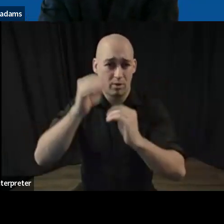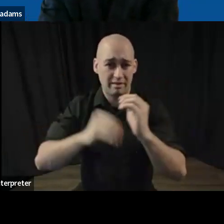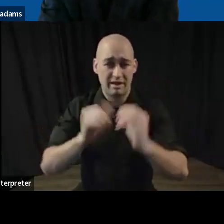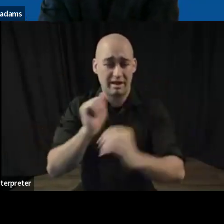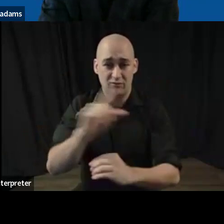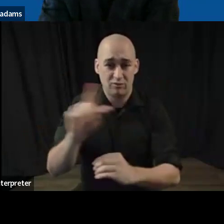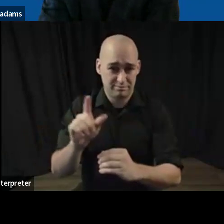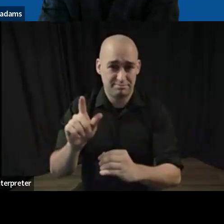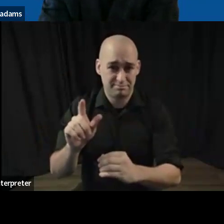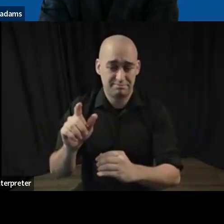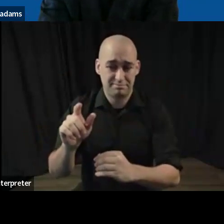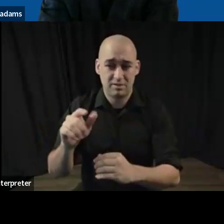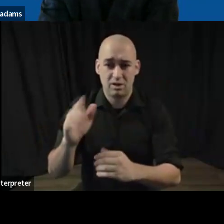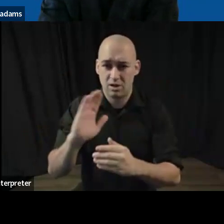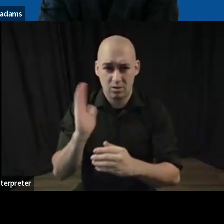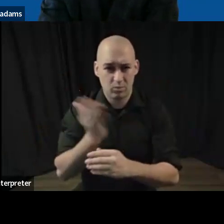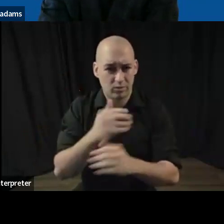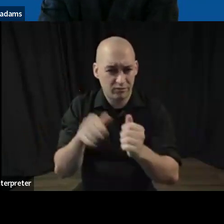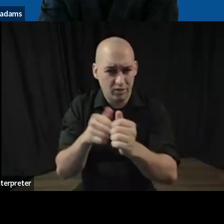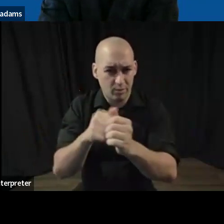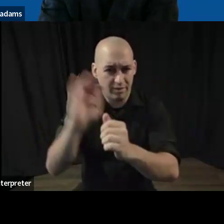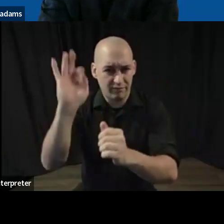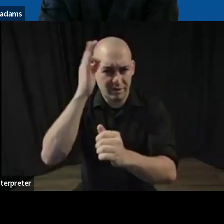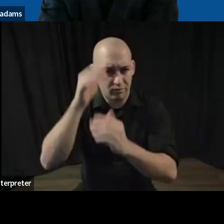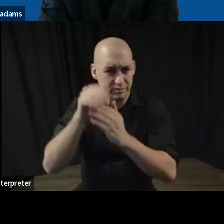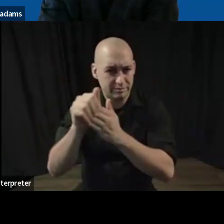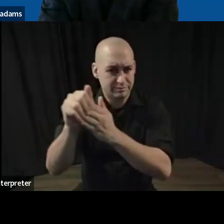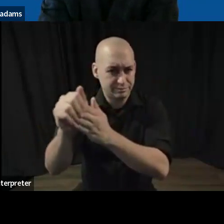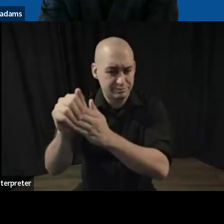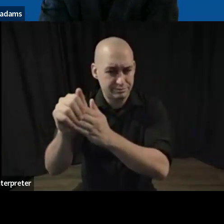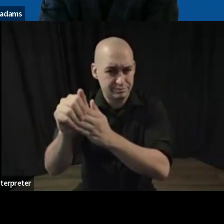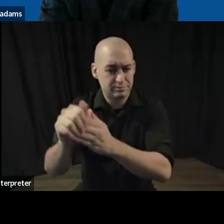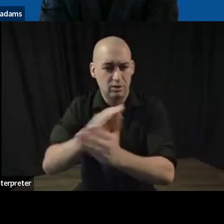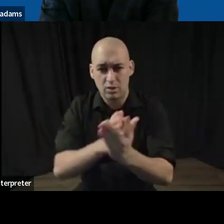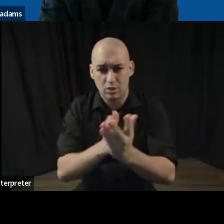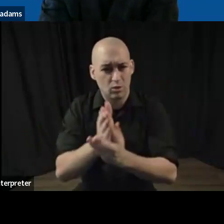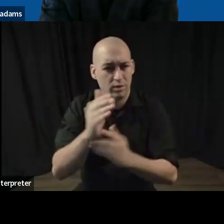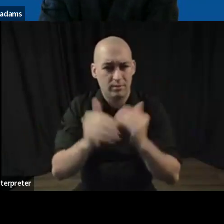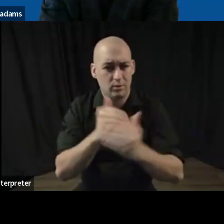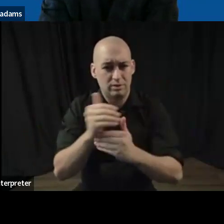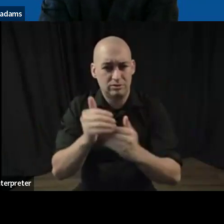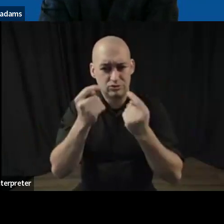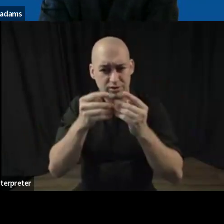about following Federal guidance. And you know throughout the process of trying to focus on